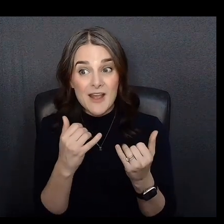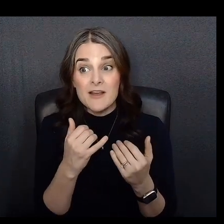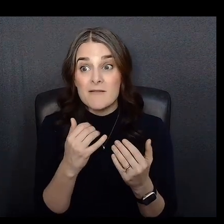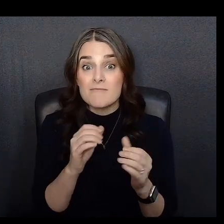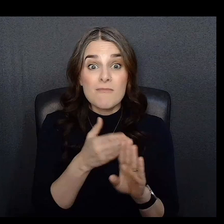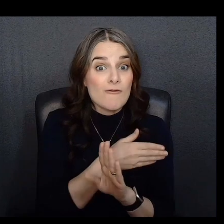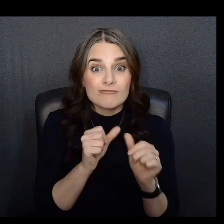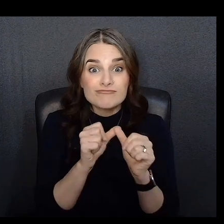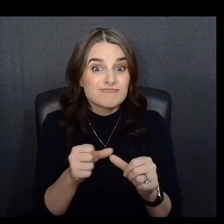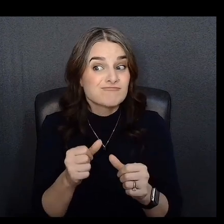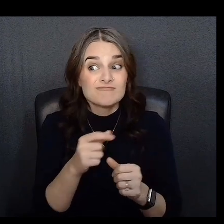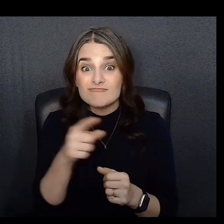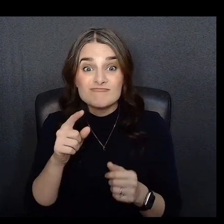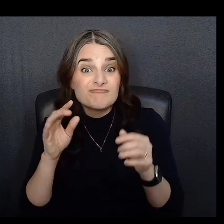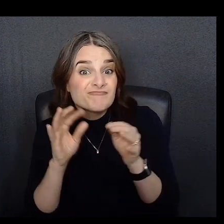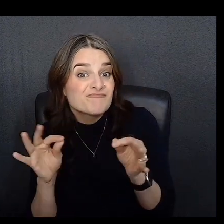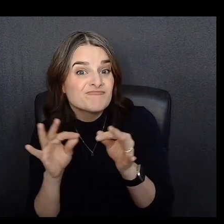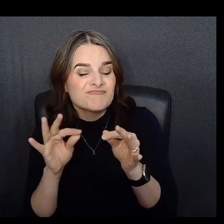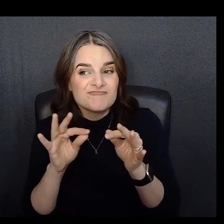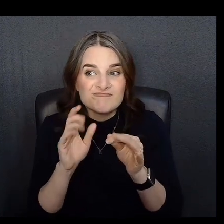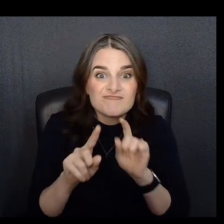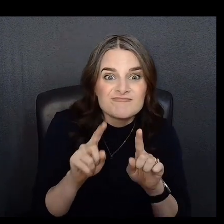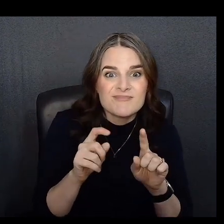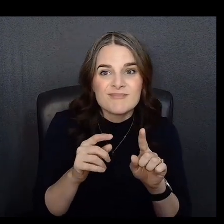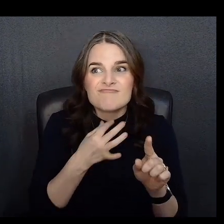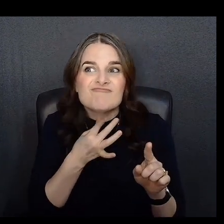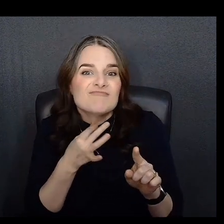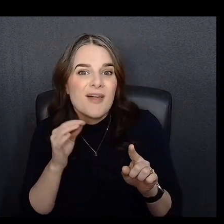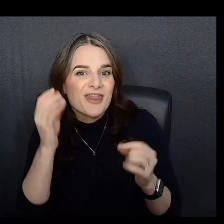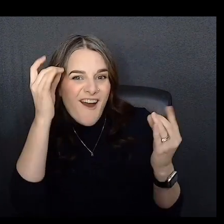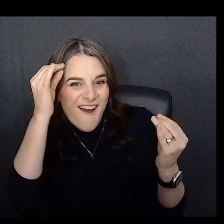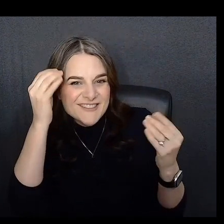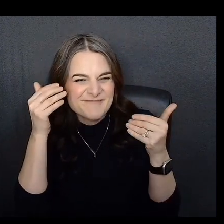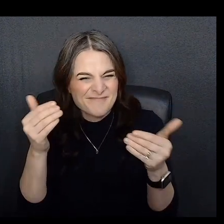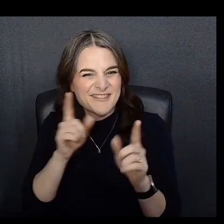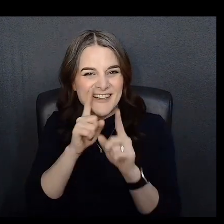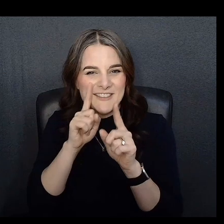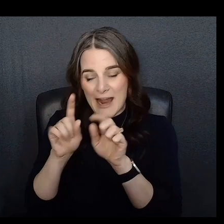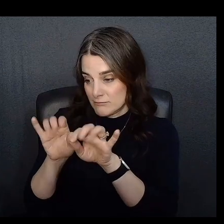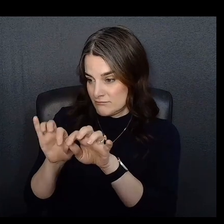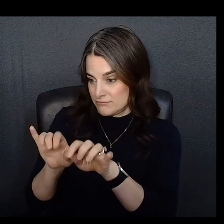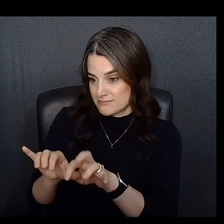has any questions, or comments, or thoughts, please feel free to type those into the chat.